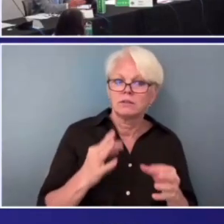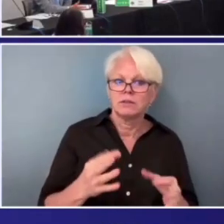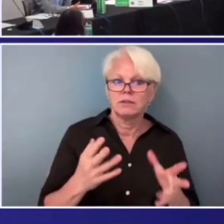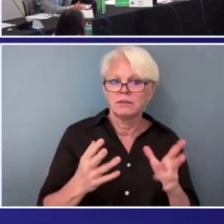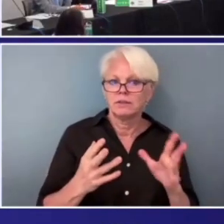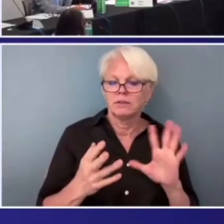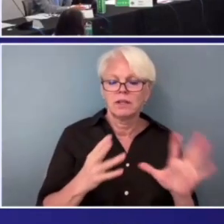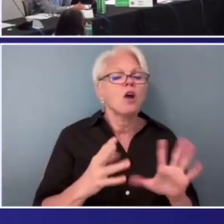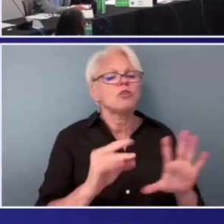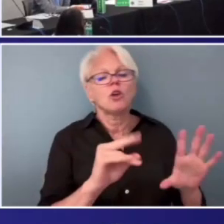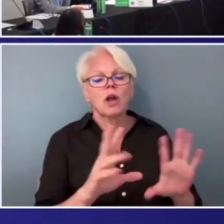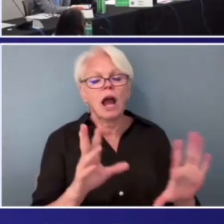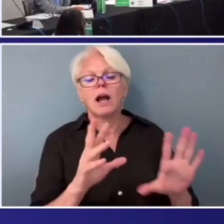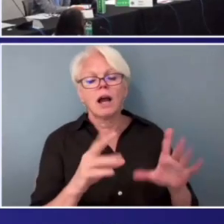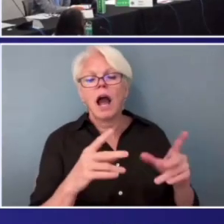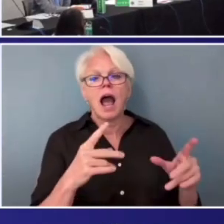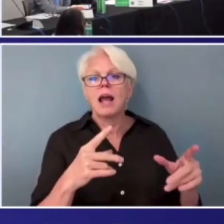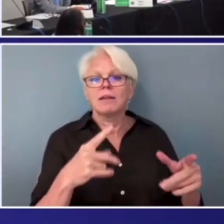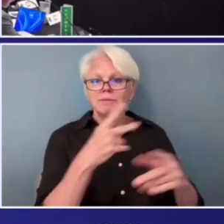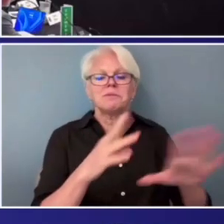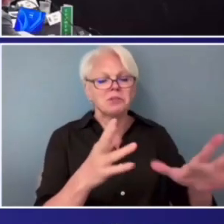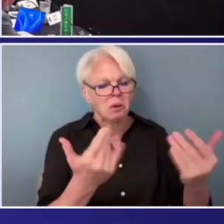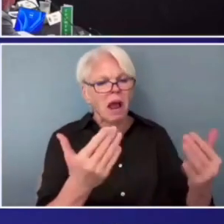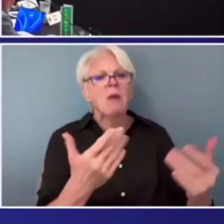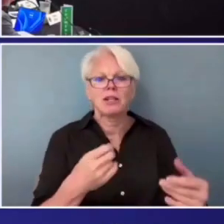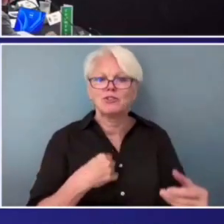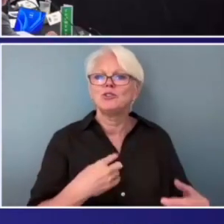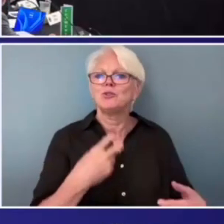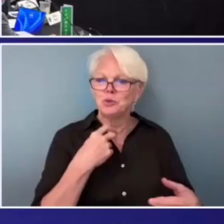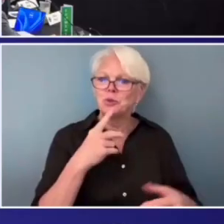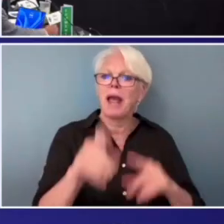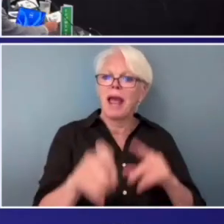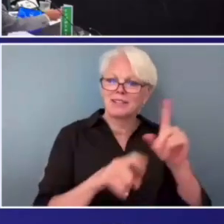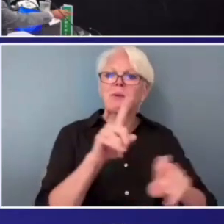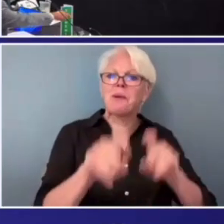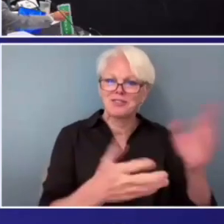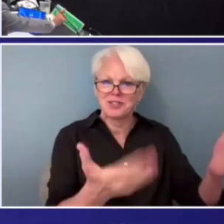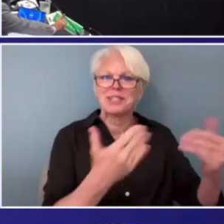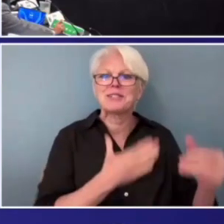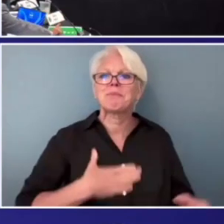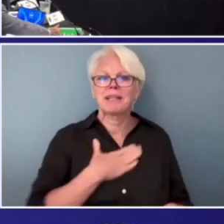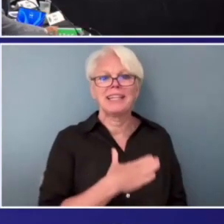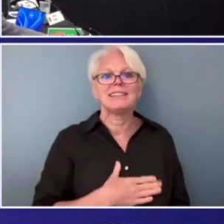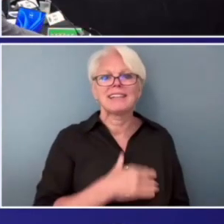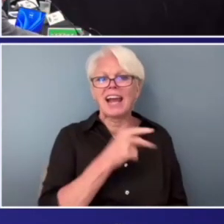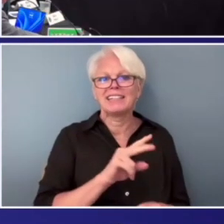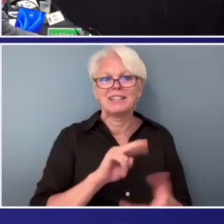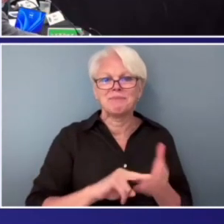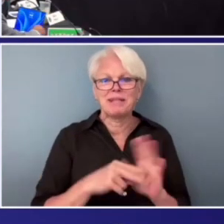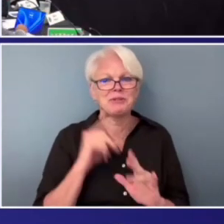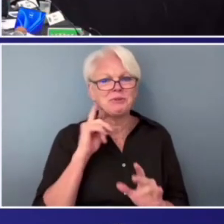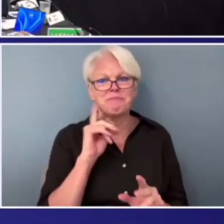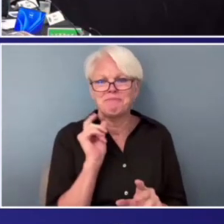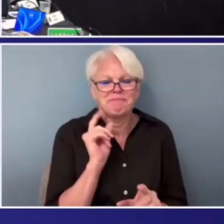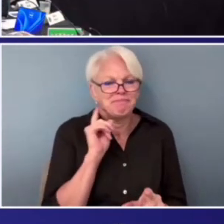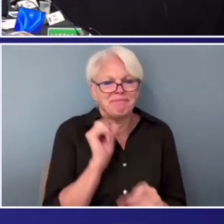I do not -- I want you to exercise your voice of asking questions, please. I didn't mean to make it sound like that, so thanks for clarifying. We appreciate that.